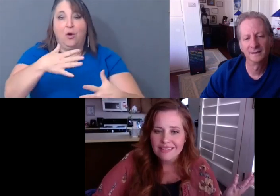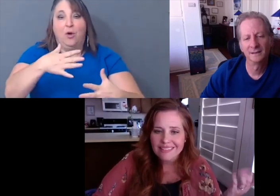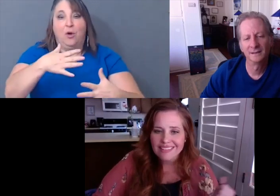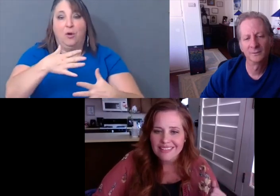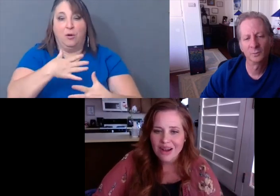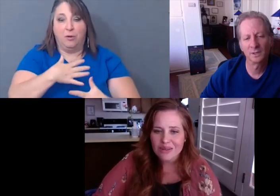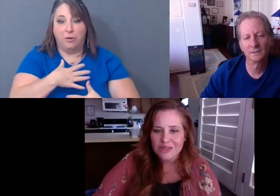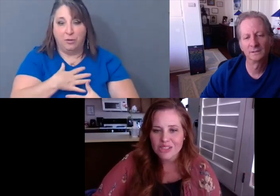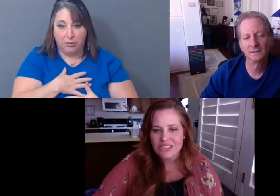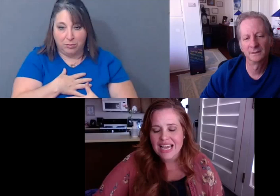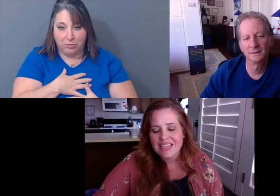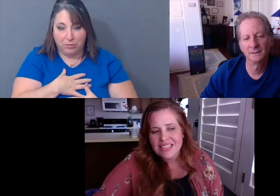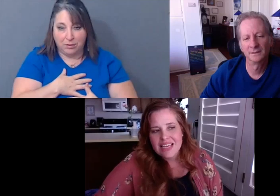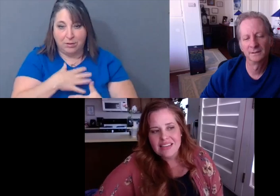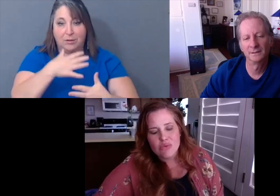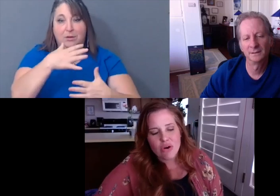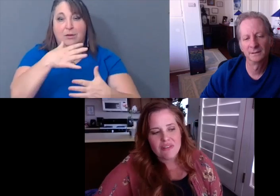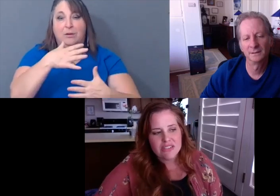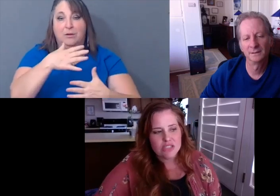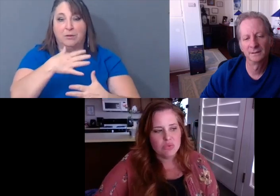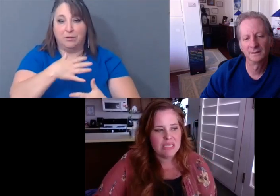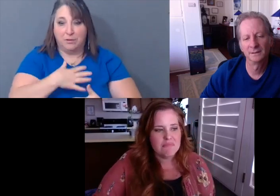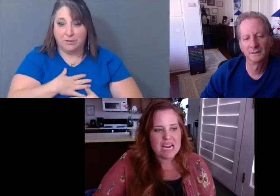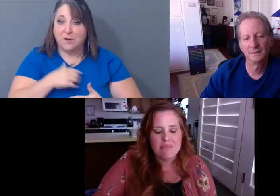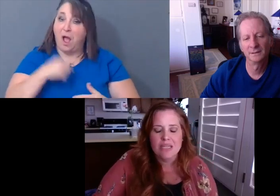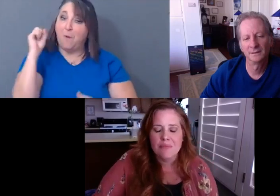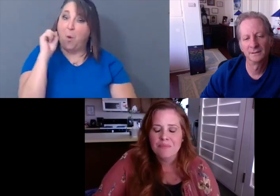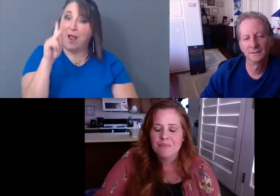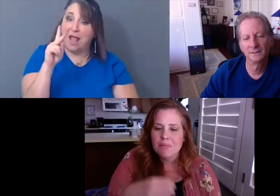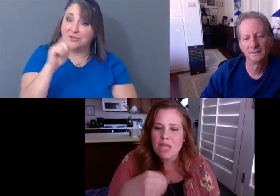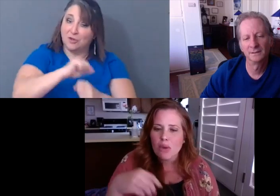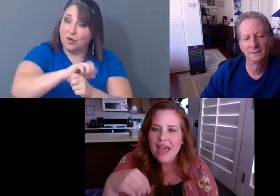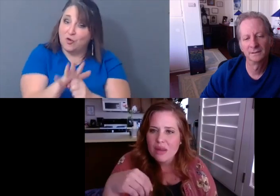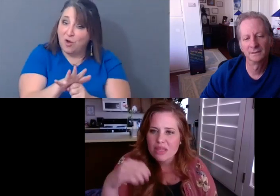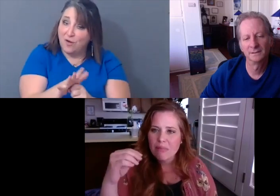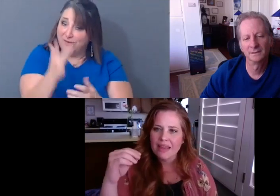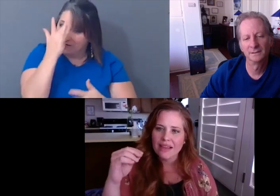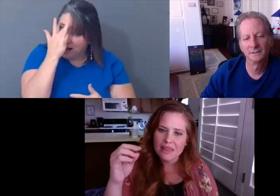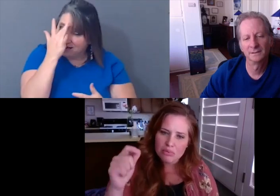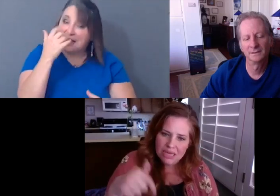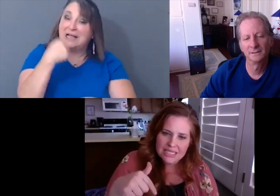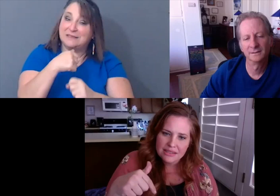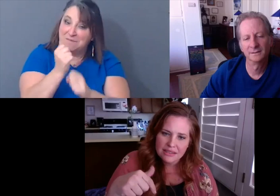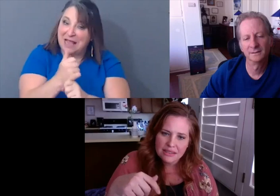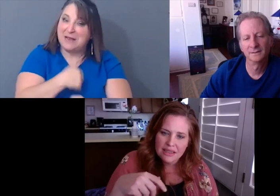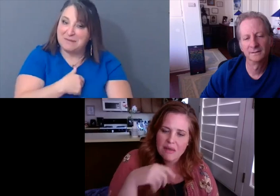You know, so it's just like, the coronavirus has really made me be okay with being in the present,